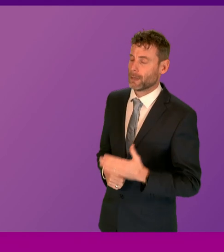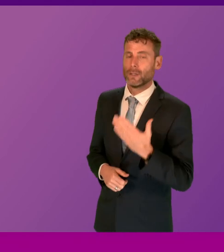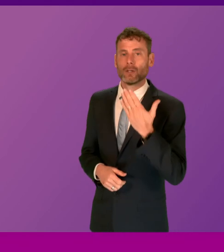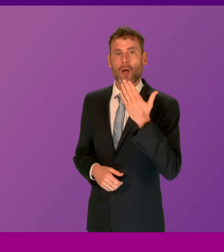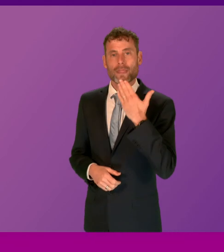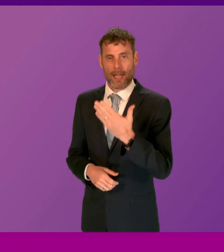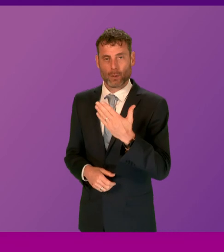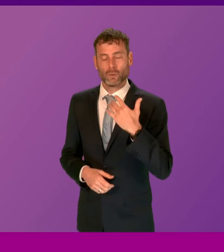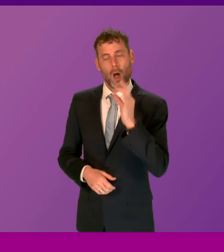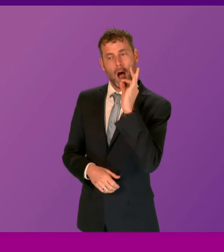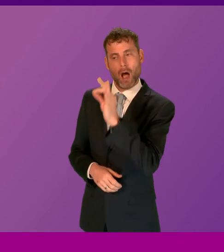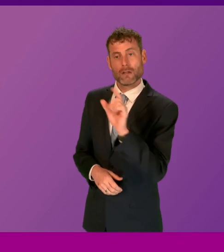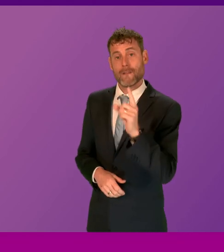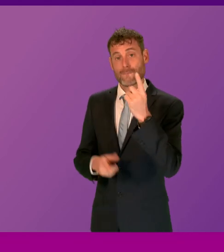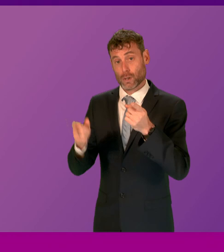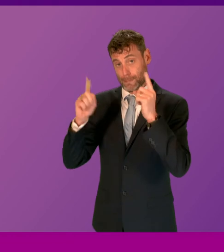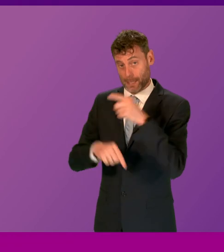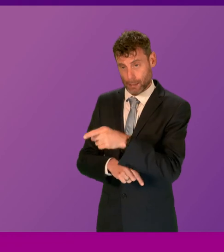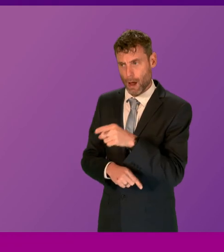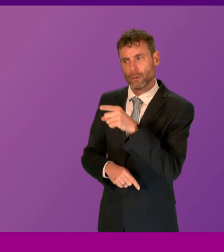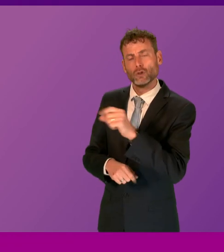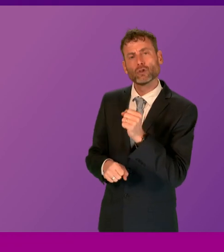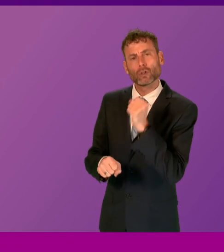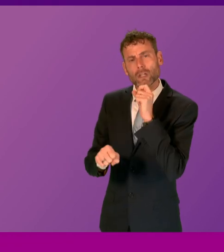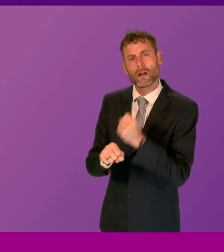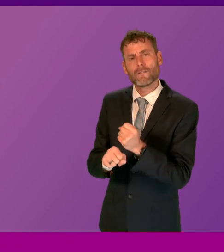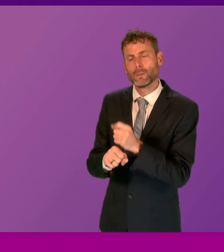To ask the First Minister what action the Scottish Government is taking to promote community